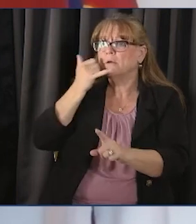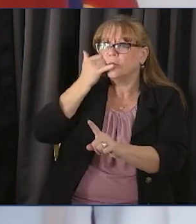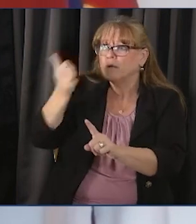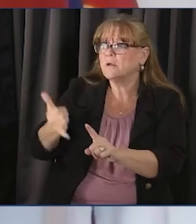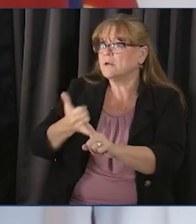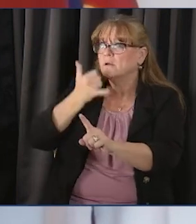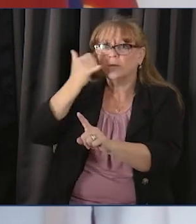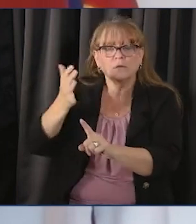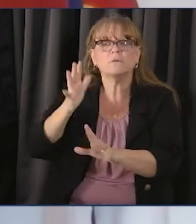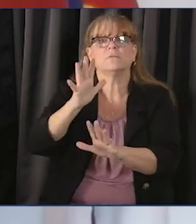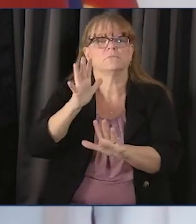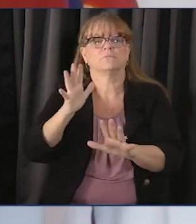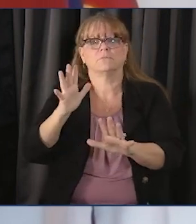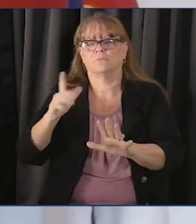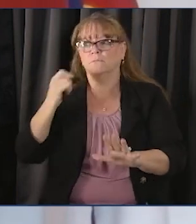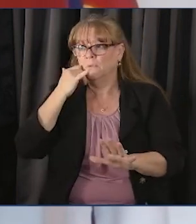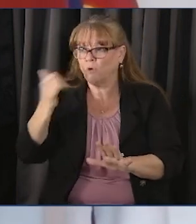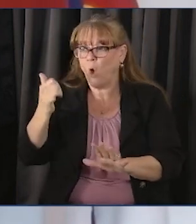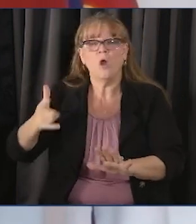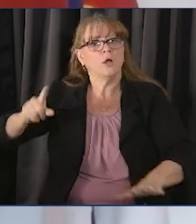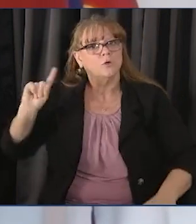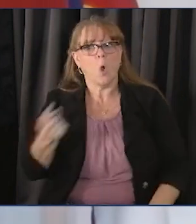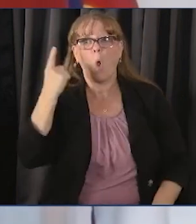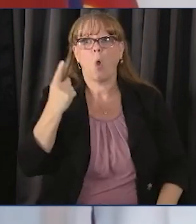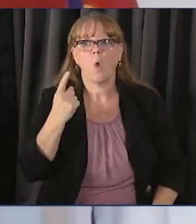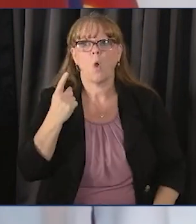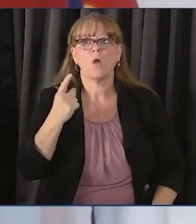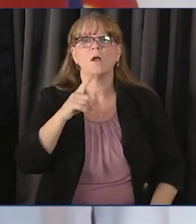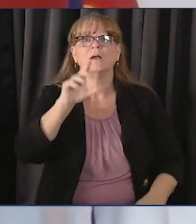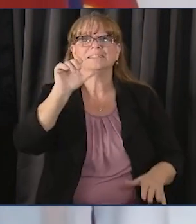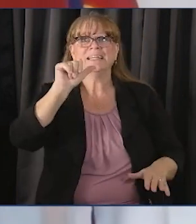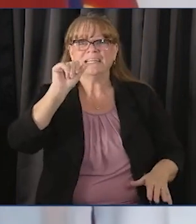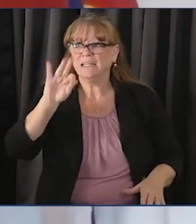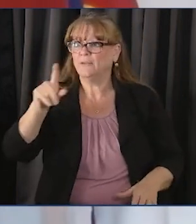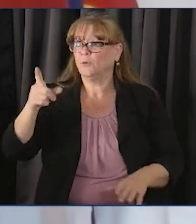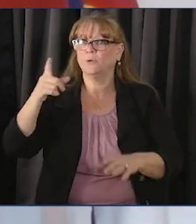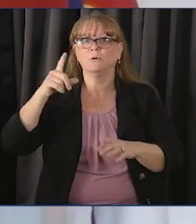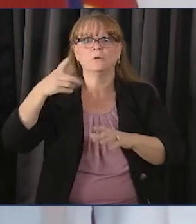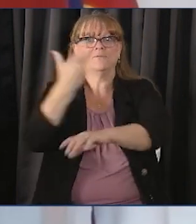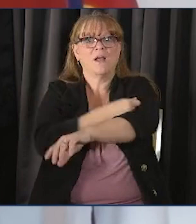15 minutes. I've heard from so many people across Colorado. If you're over 70 been that and been vaccinated.